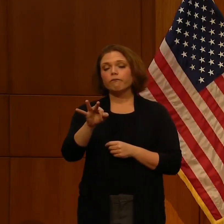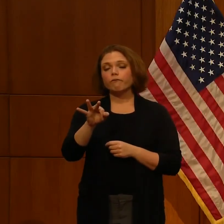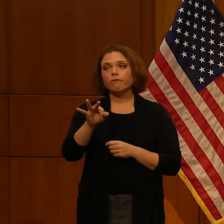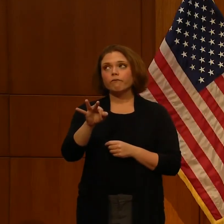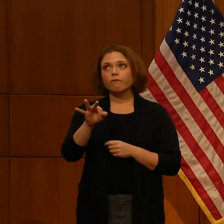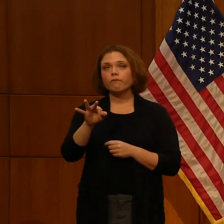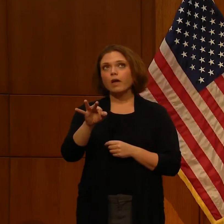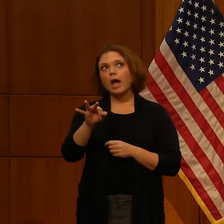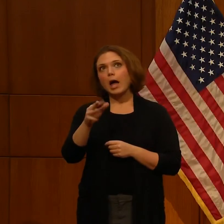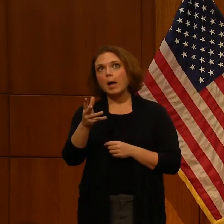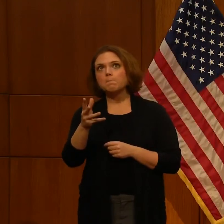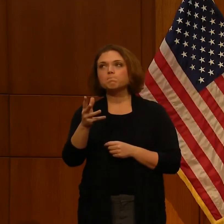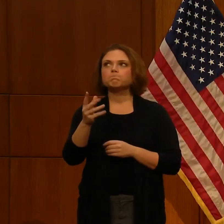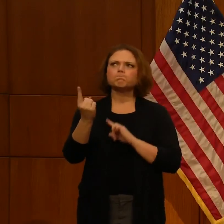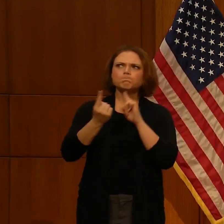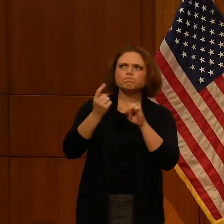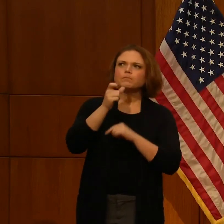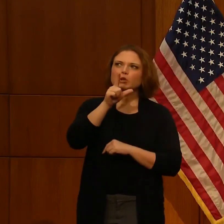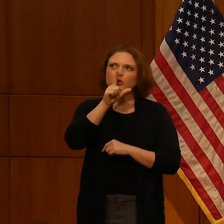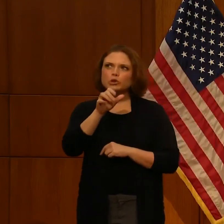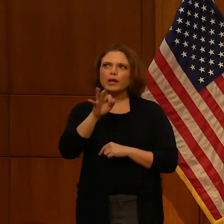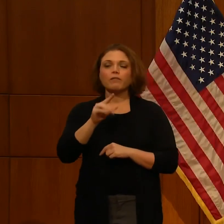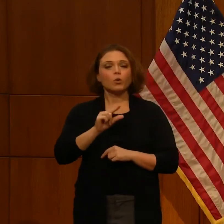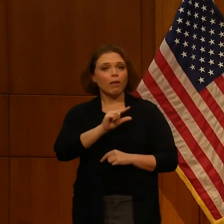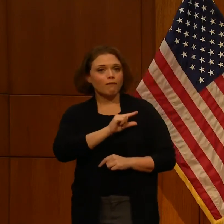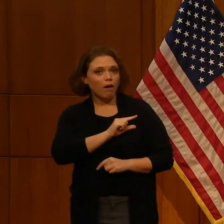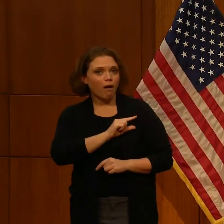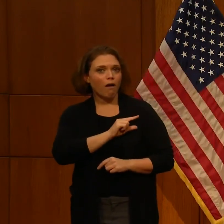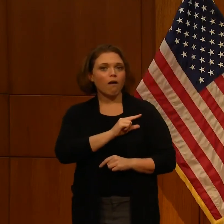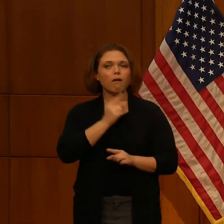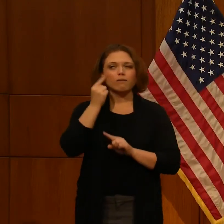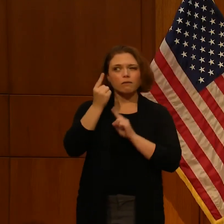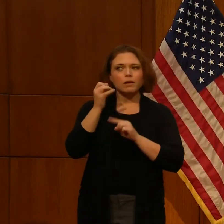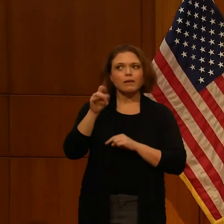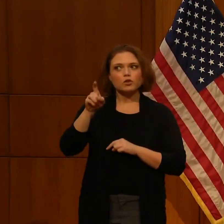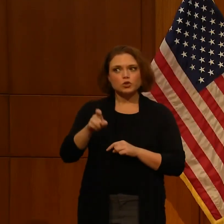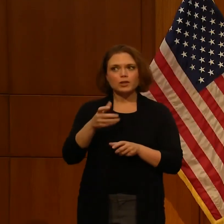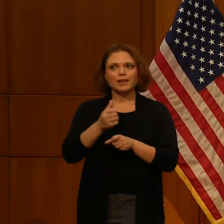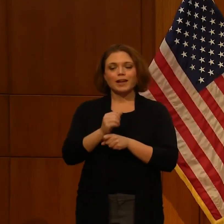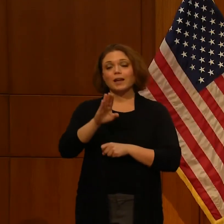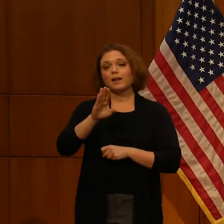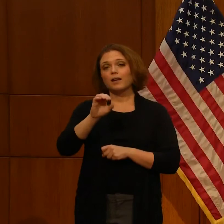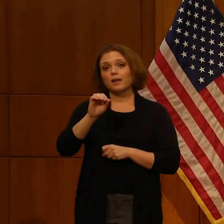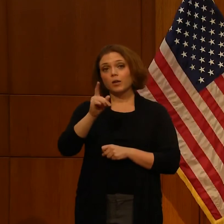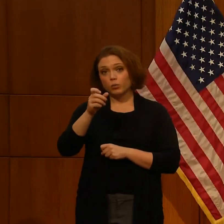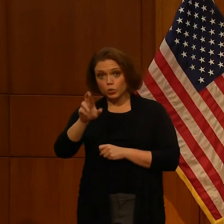ALSO SAY THAT IF THERE ARE QUESTIONS ABOUT WHETHER YOU